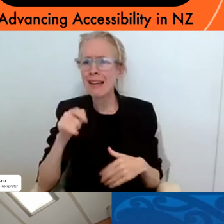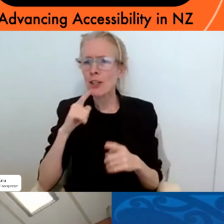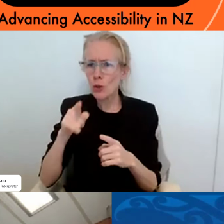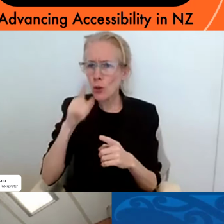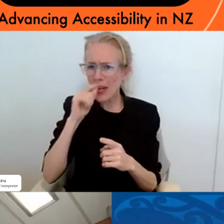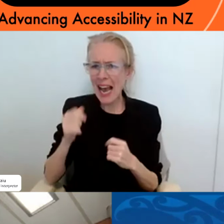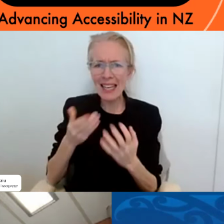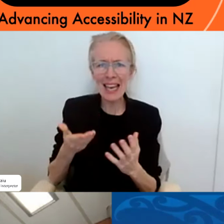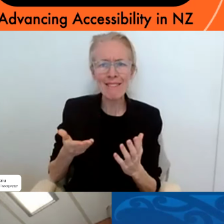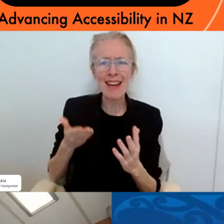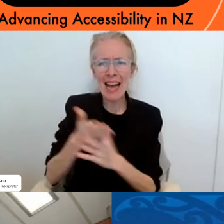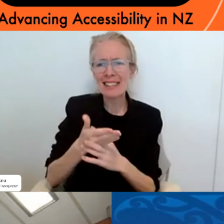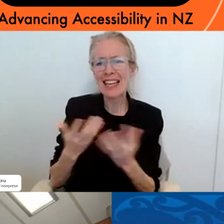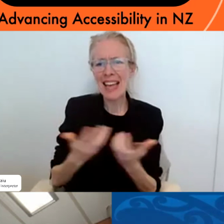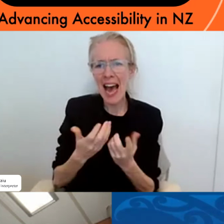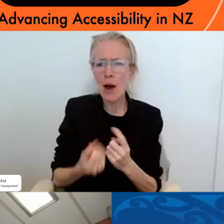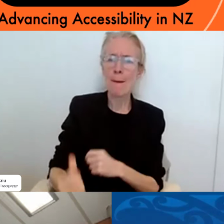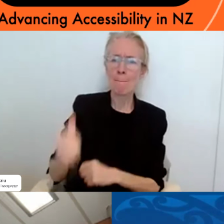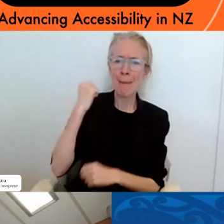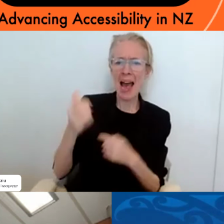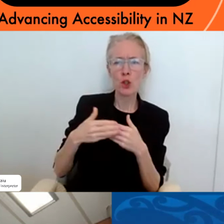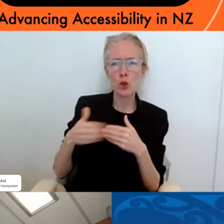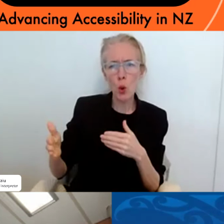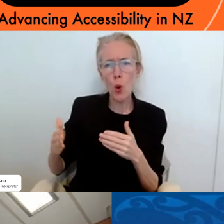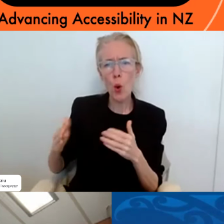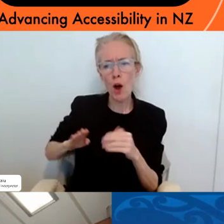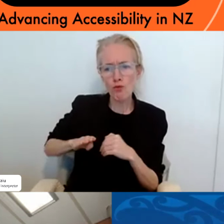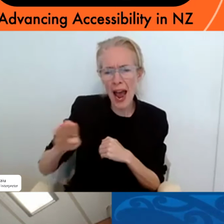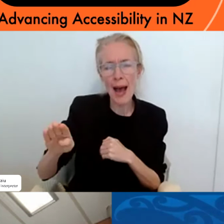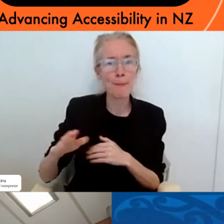those are the kinds of things that need to be fixed quite urgently,